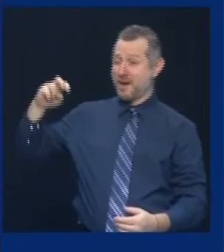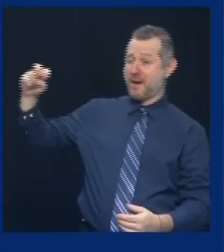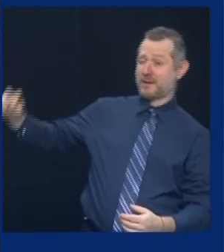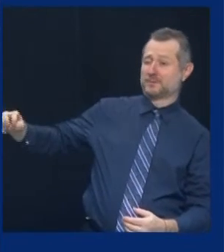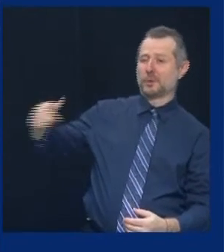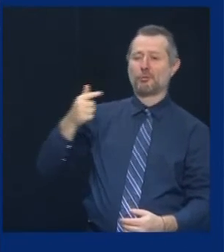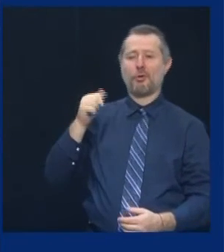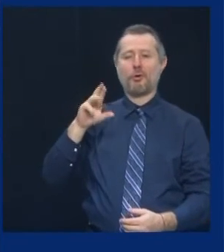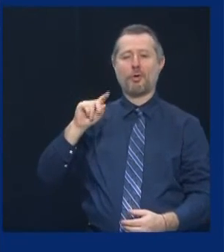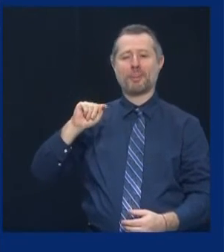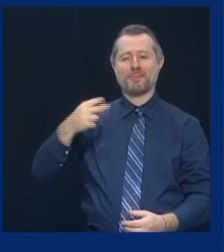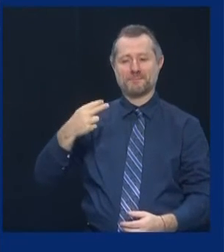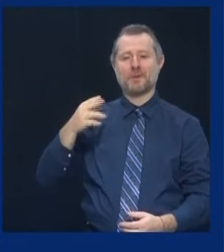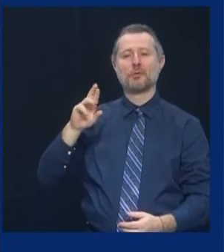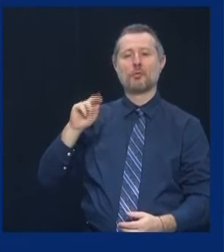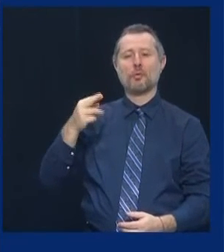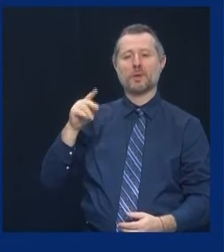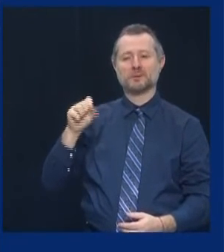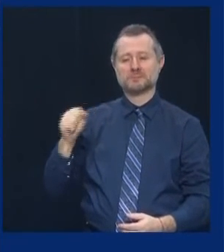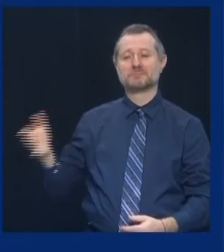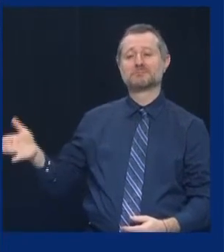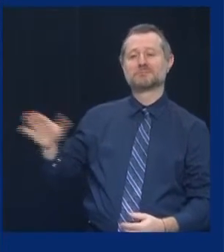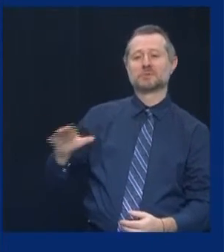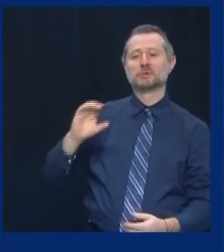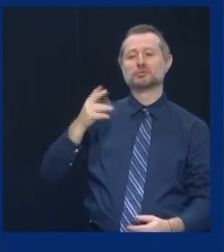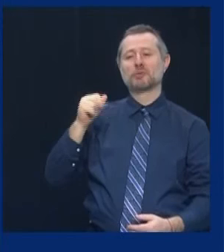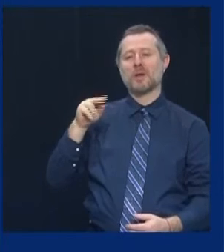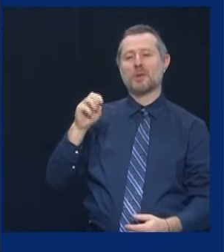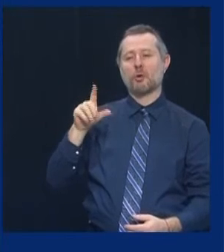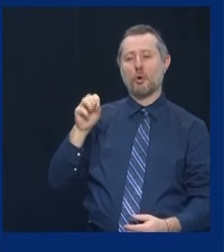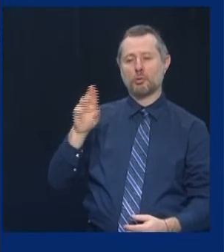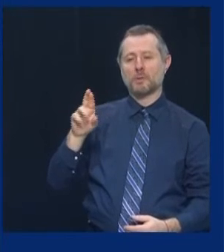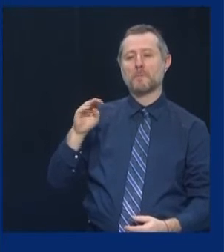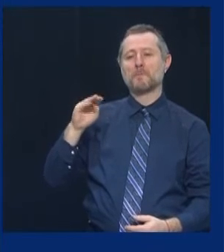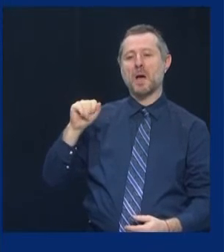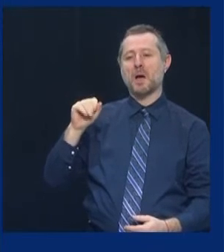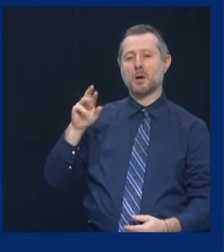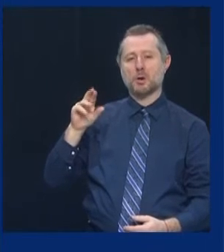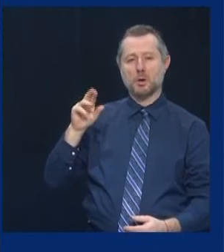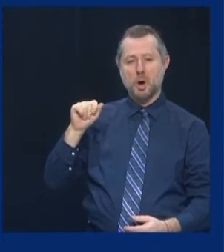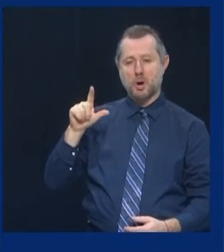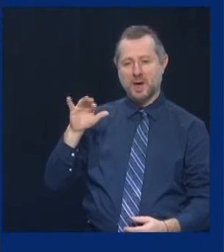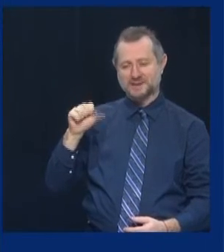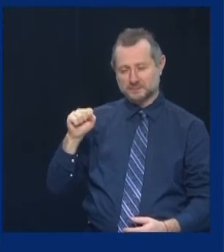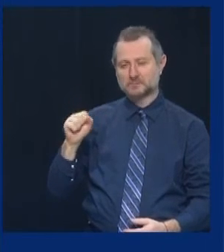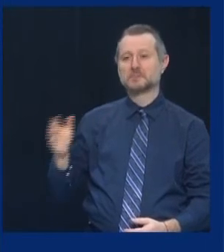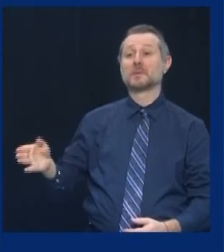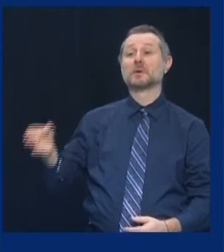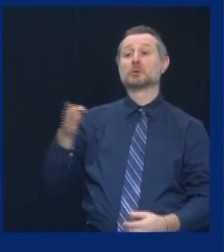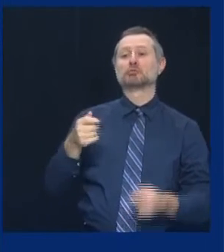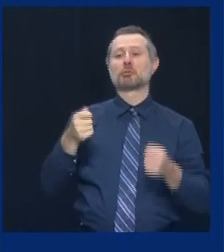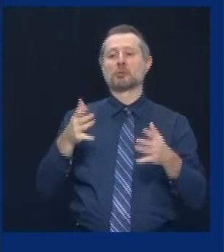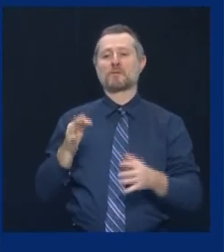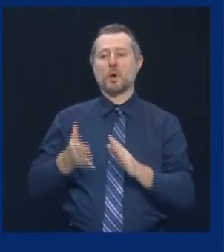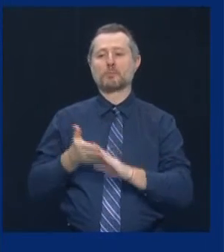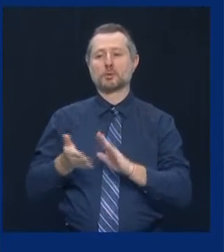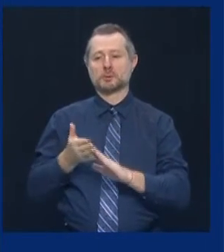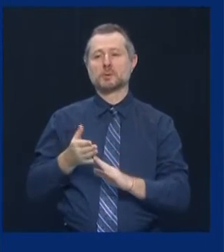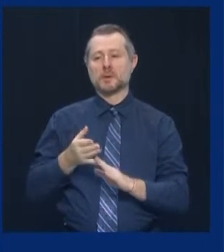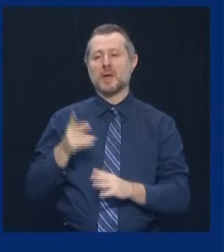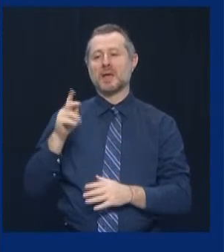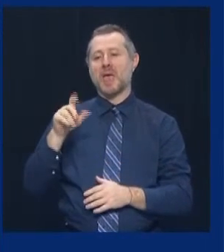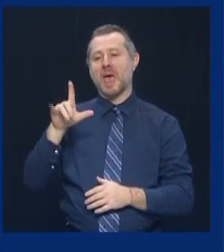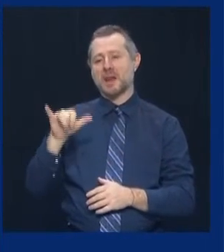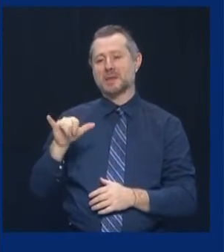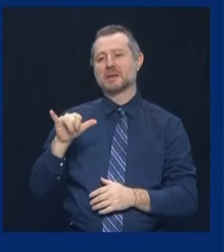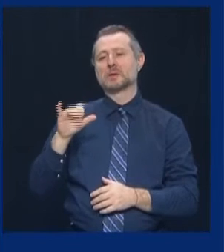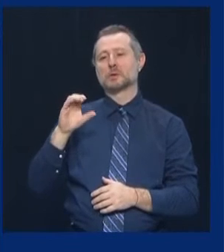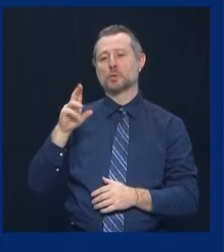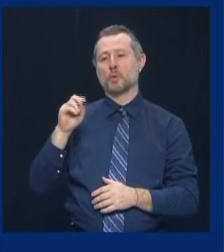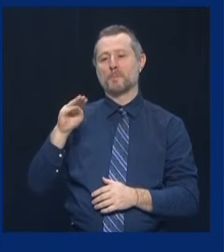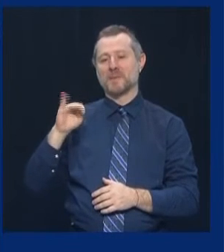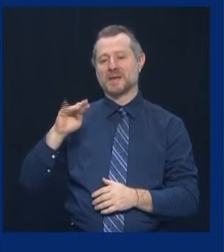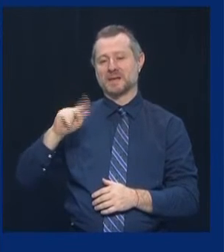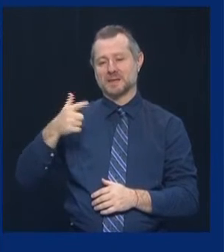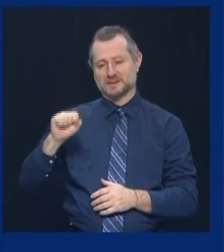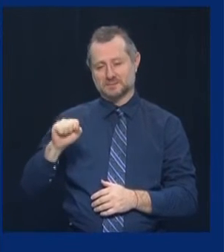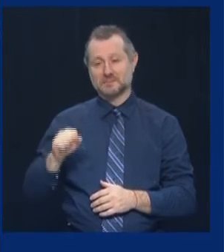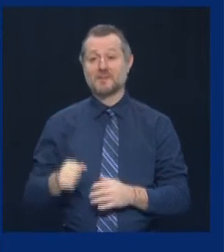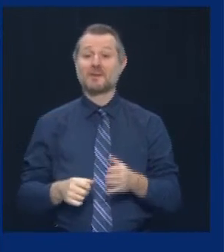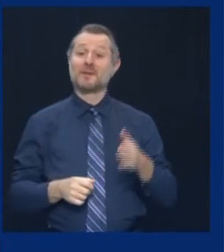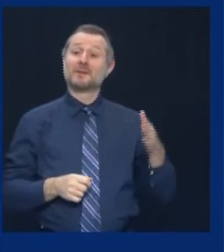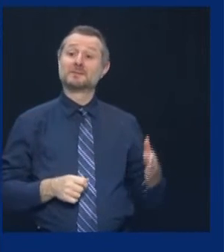HAPPY MONDAY FROM MY FAR